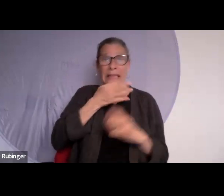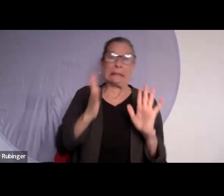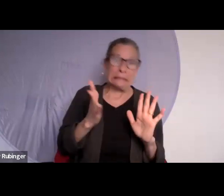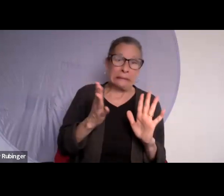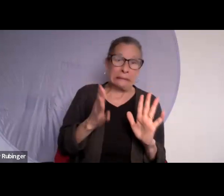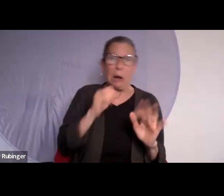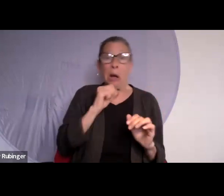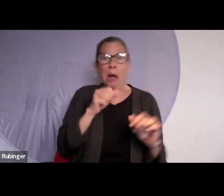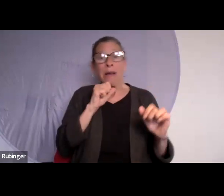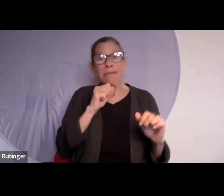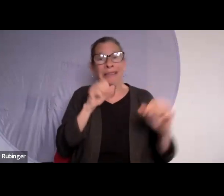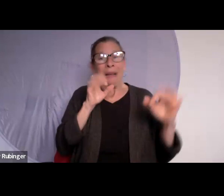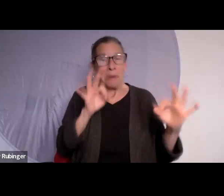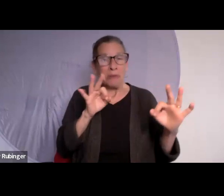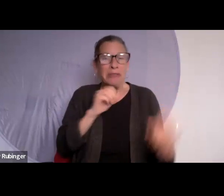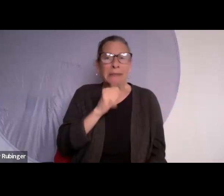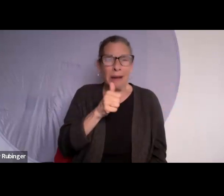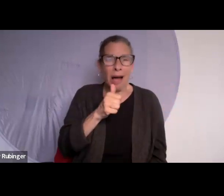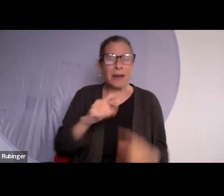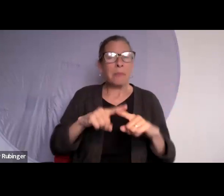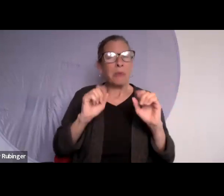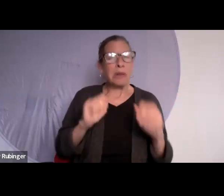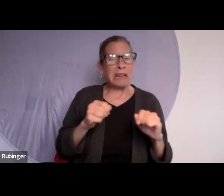allows us to begin this conversation about How we can